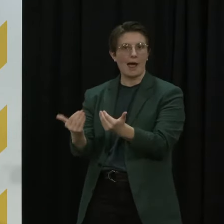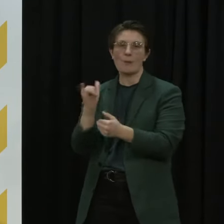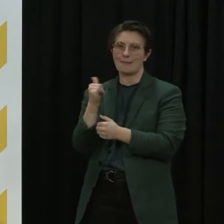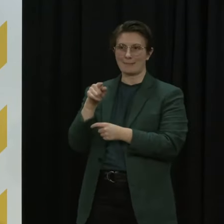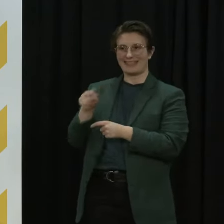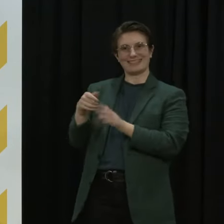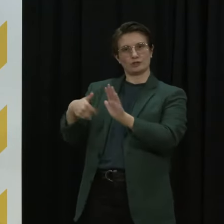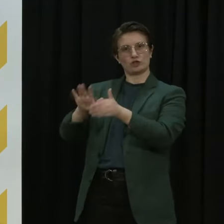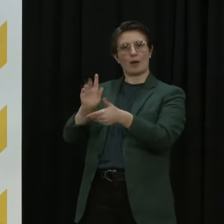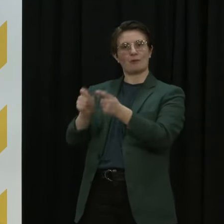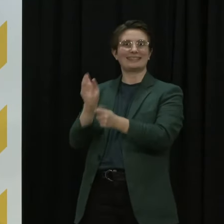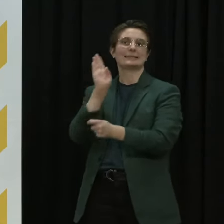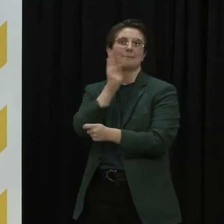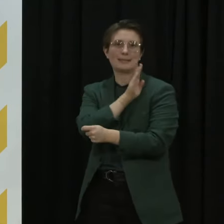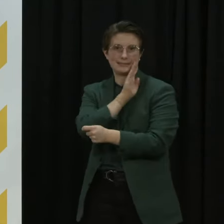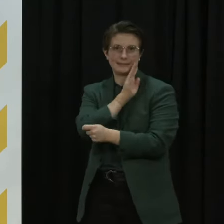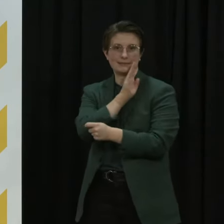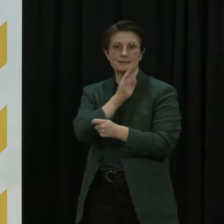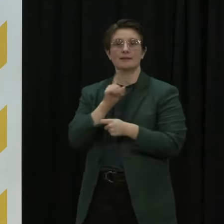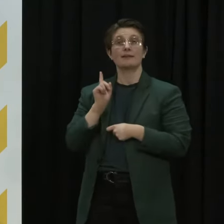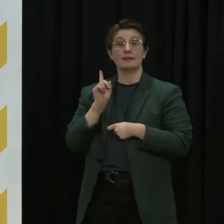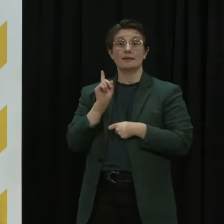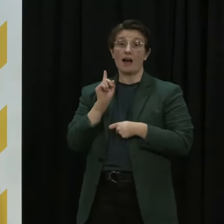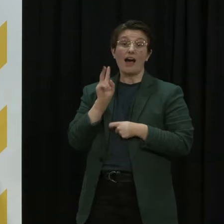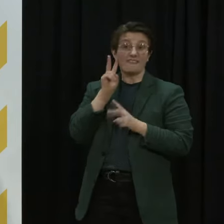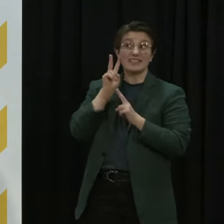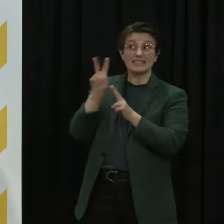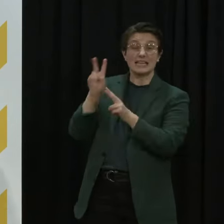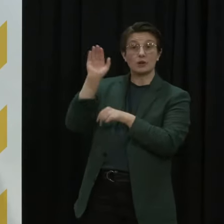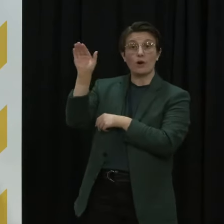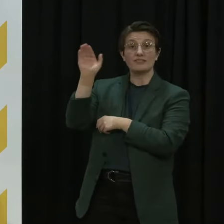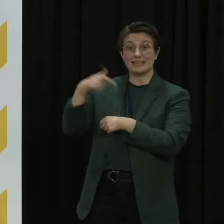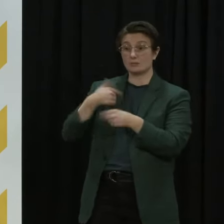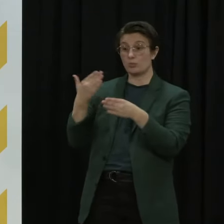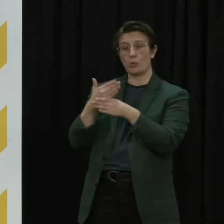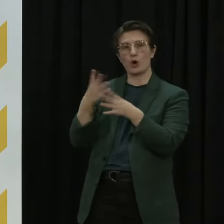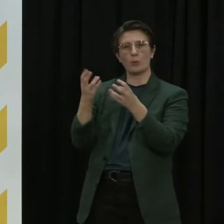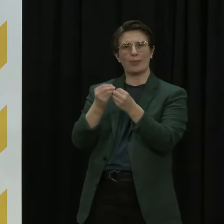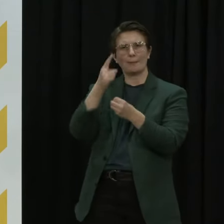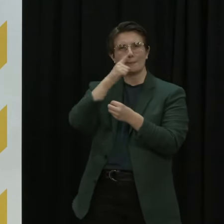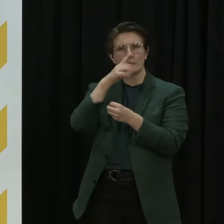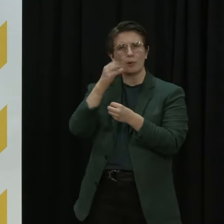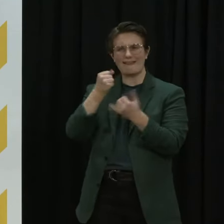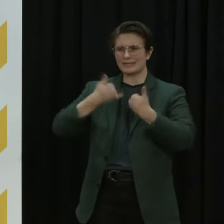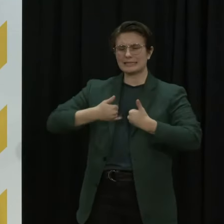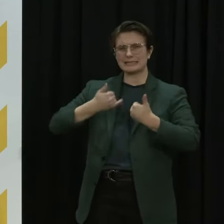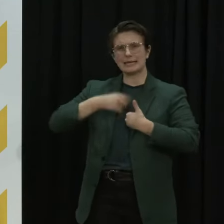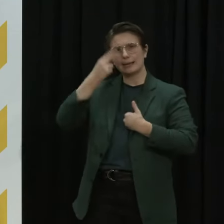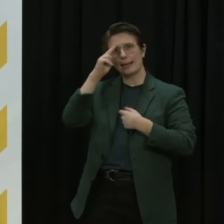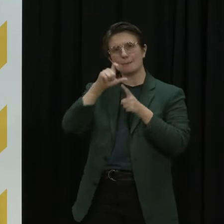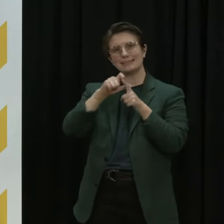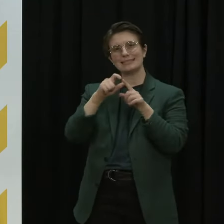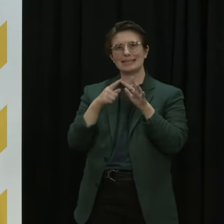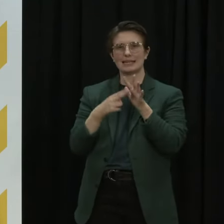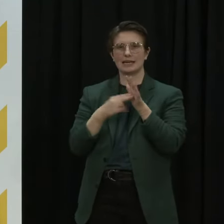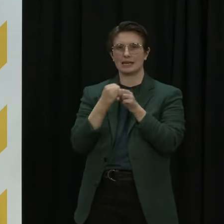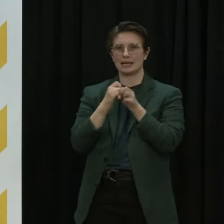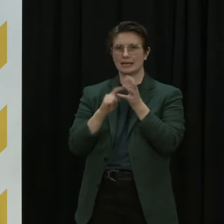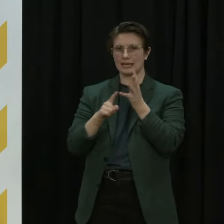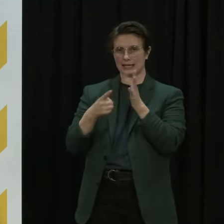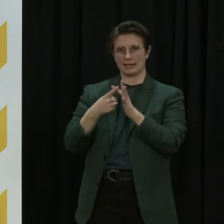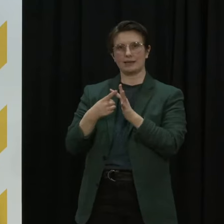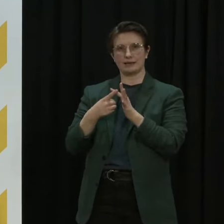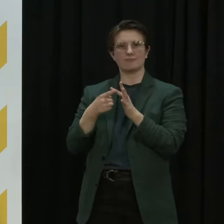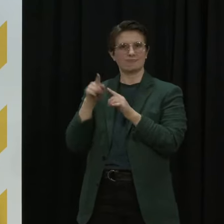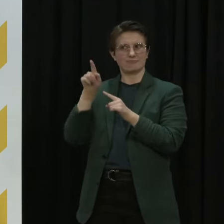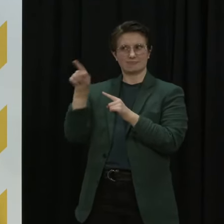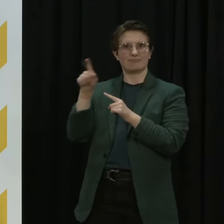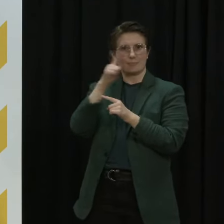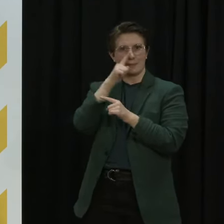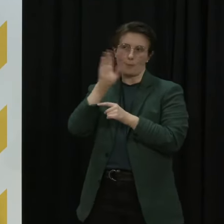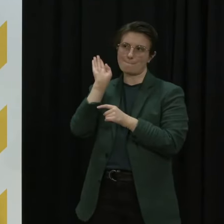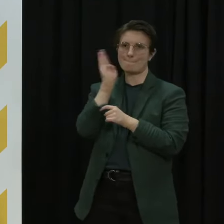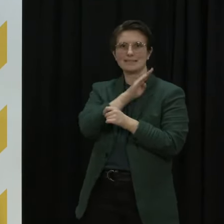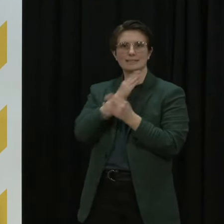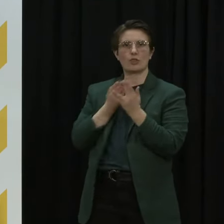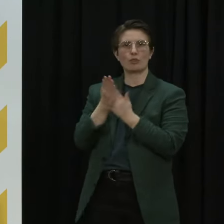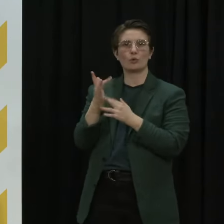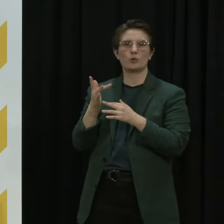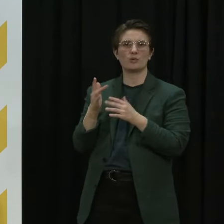review patients whose diagnosis